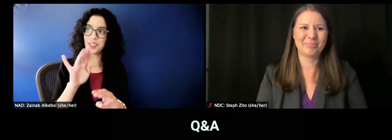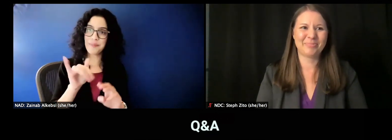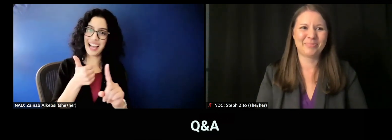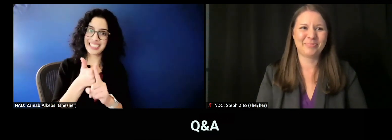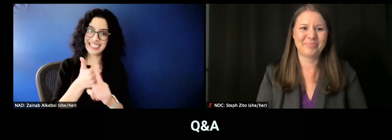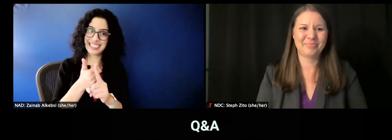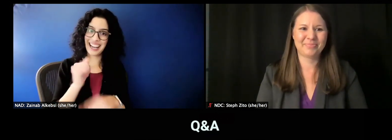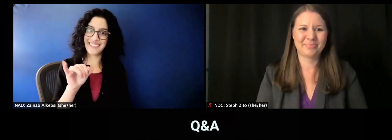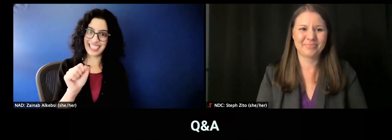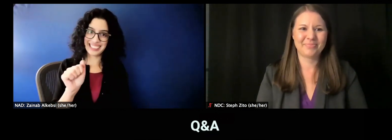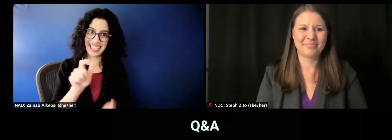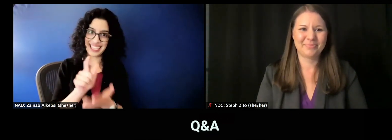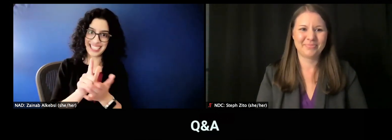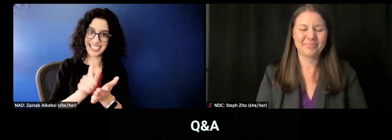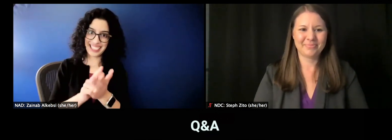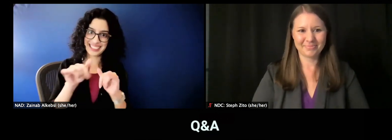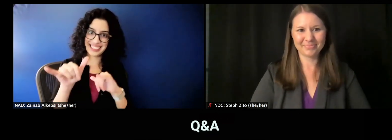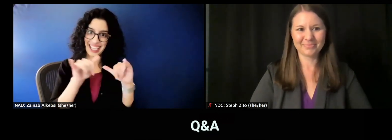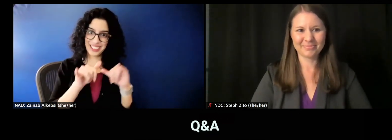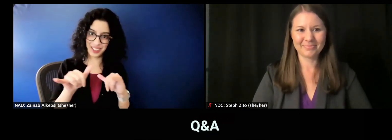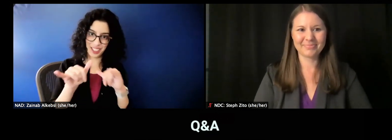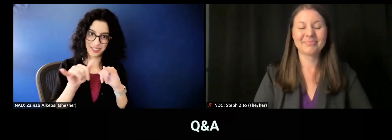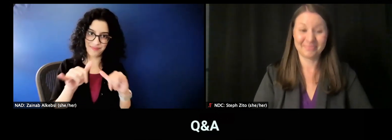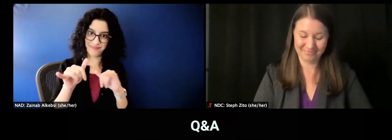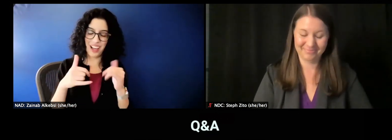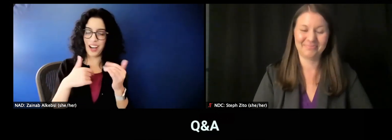Effective communication is a legal standard.